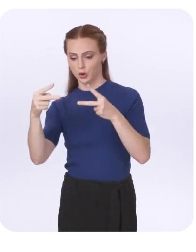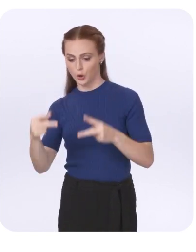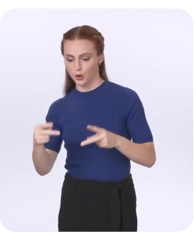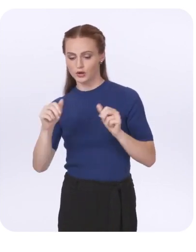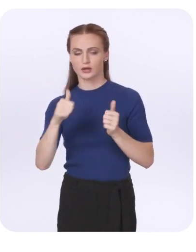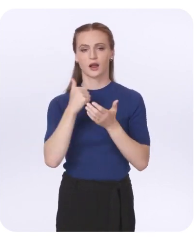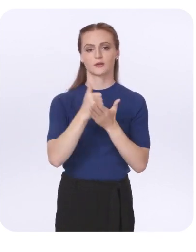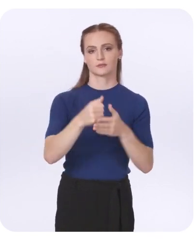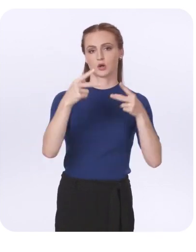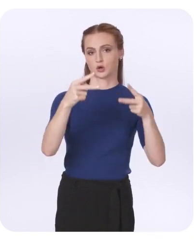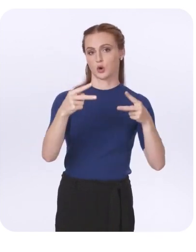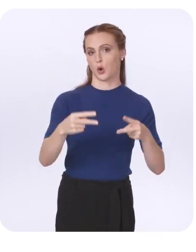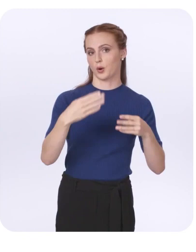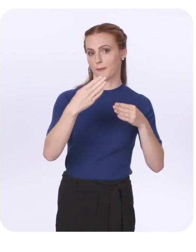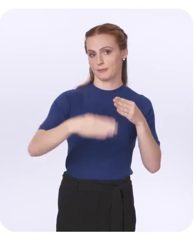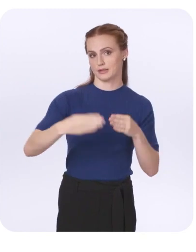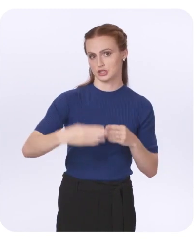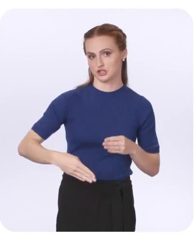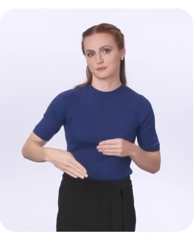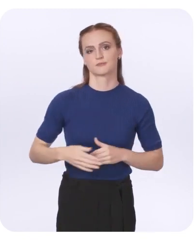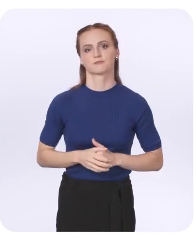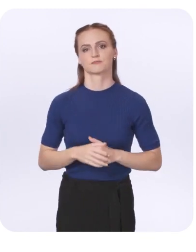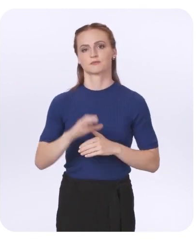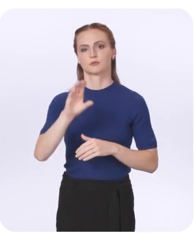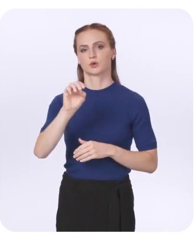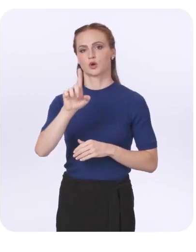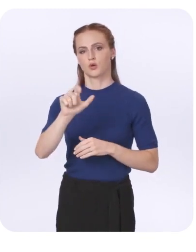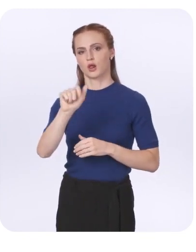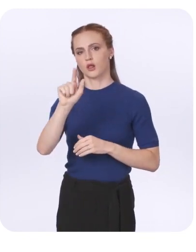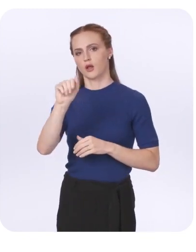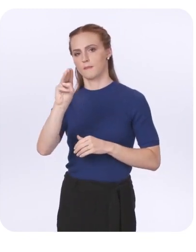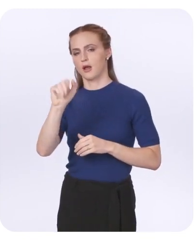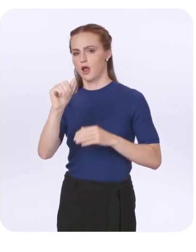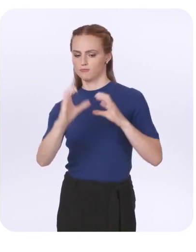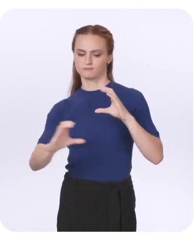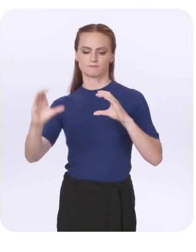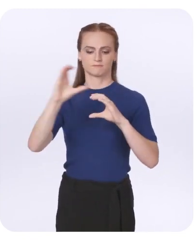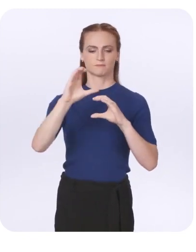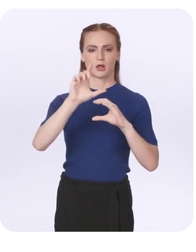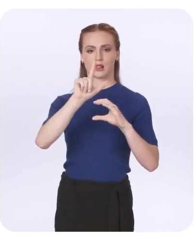Code Llama is built on top of Llama 2 Meta’s pre-trained LLM, and we took it